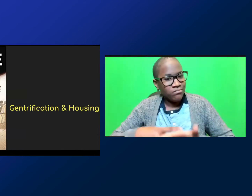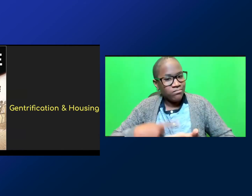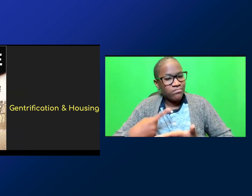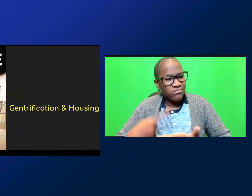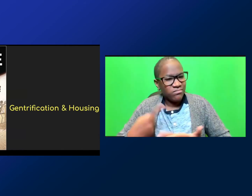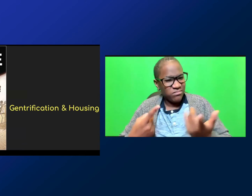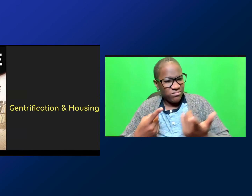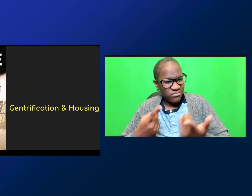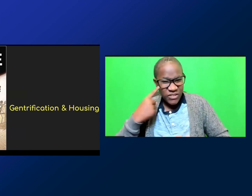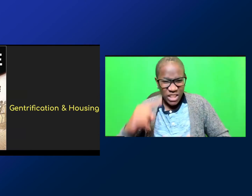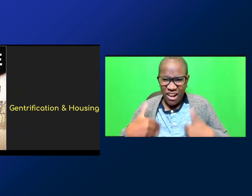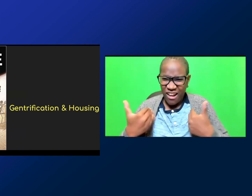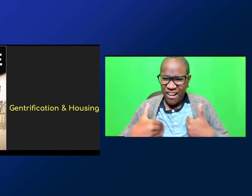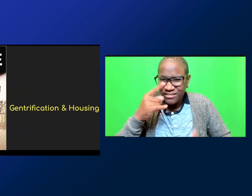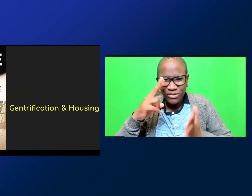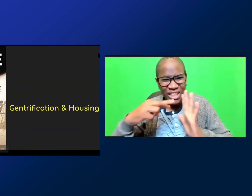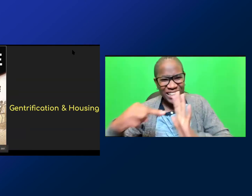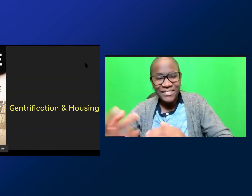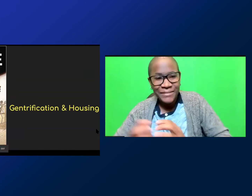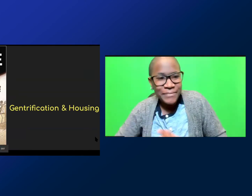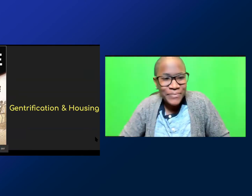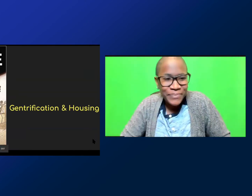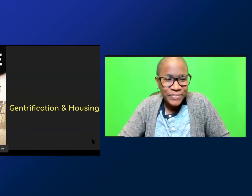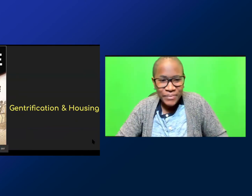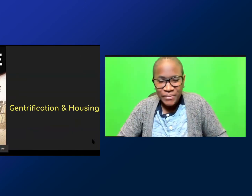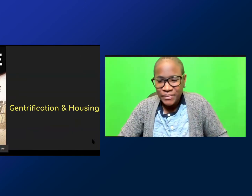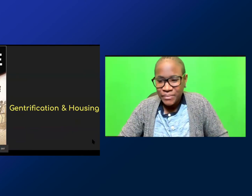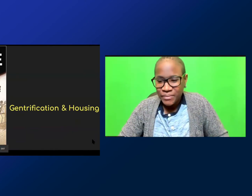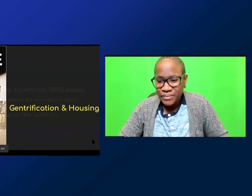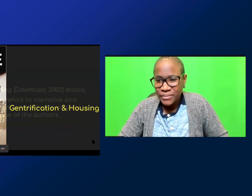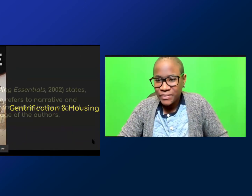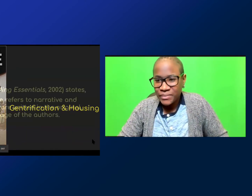the area which was a black area ended up being gentrified and burned down and so you can take a